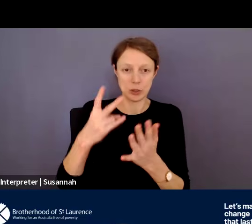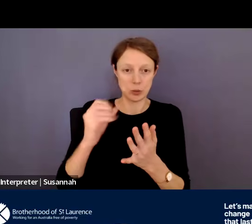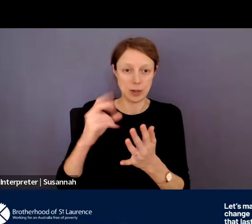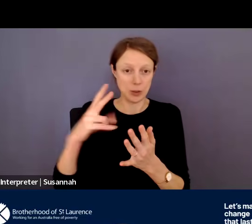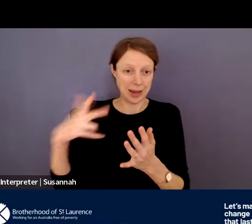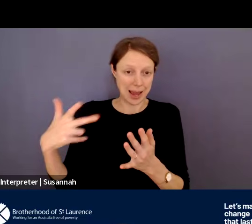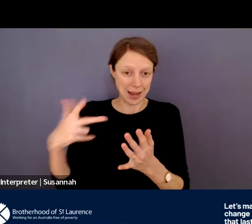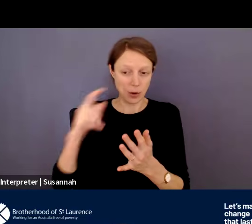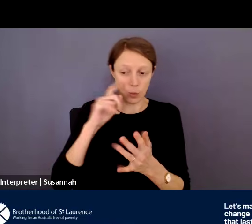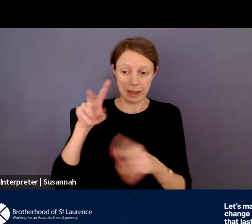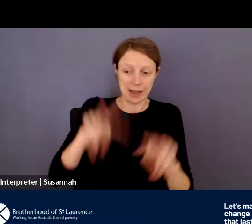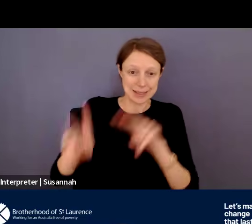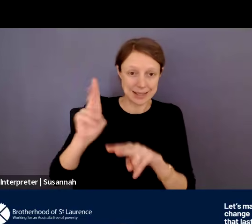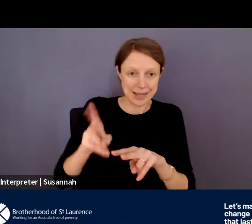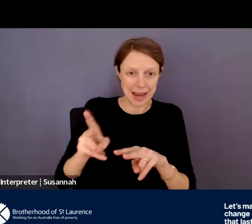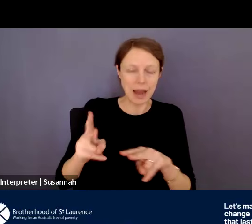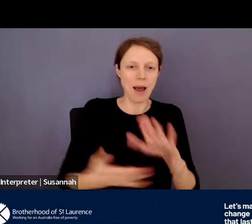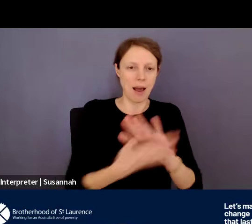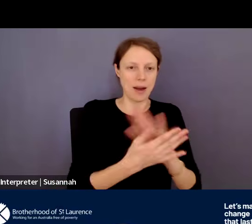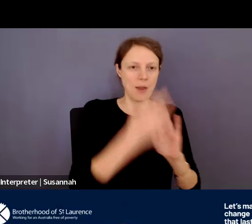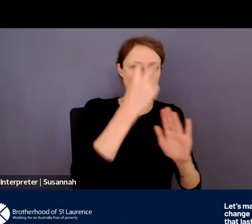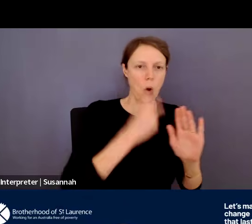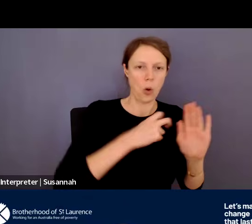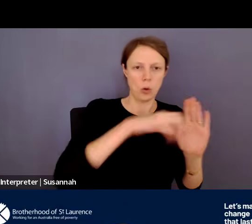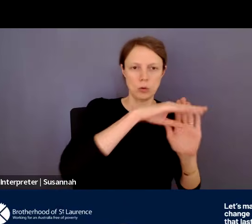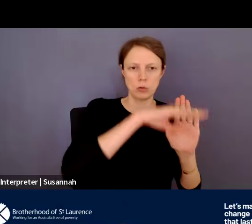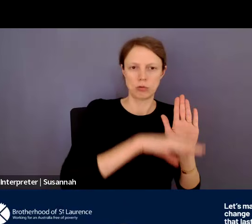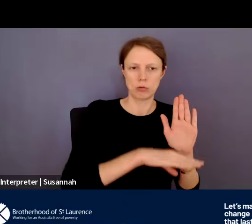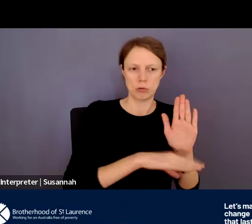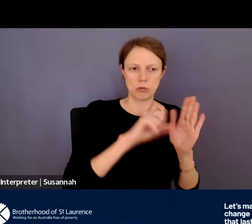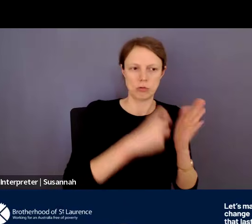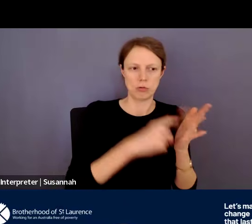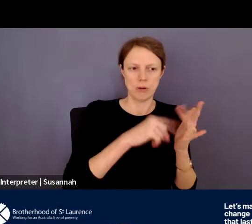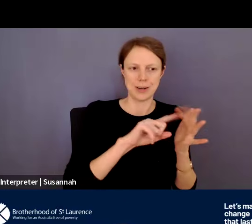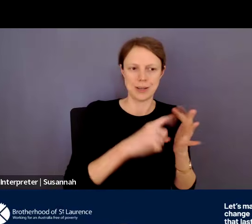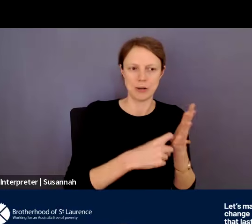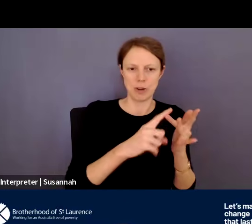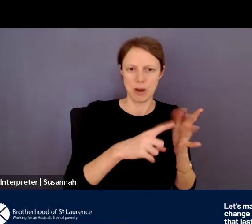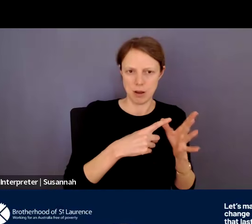kind of - are in the parlance, developmental delay and/or autism with mild to moderate support needs,